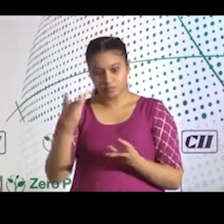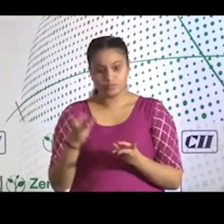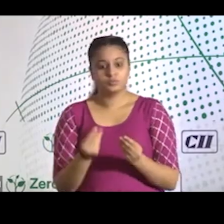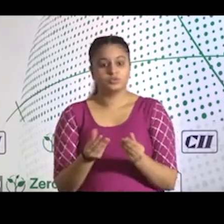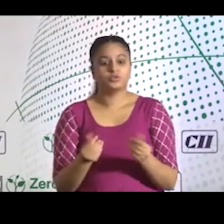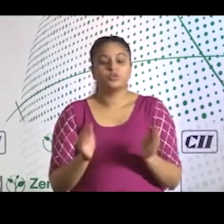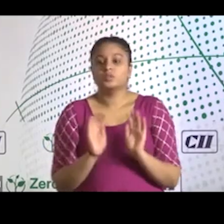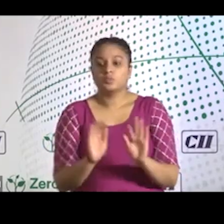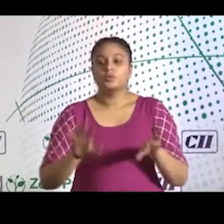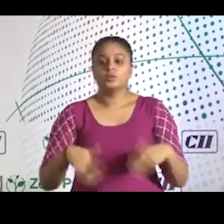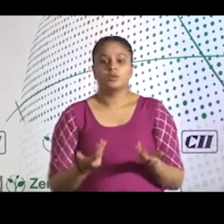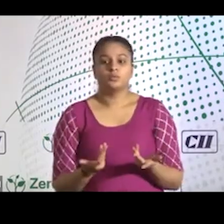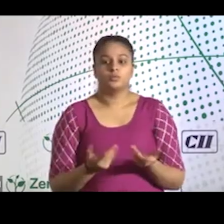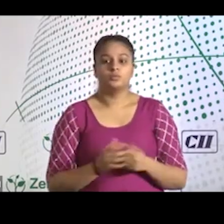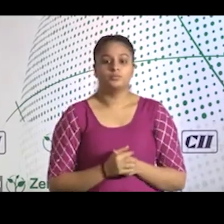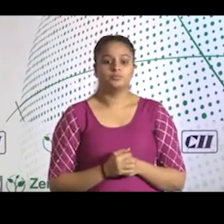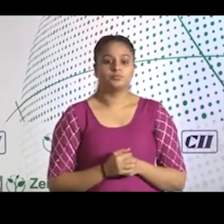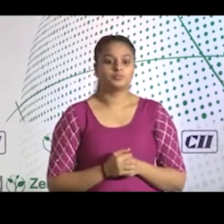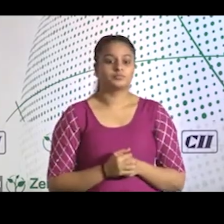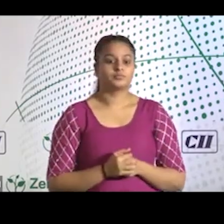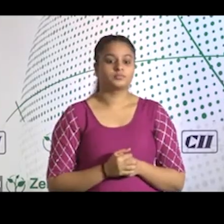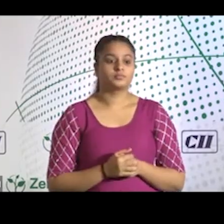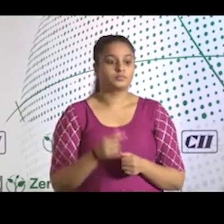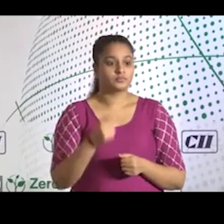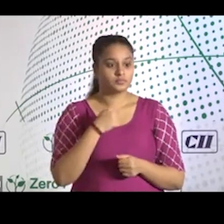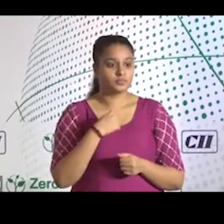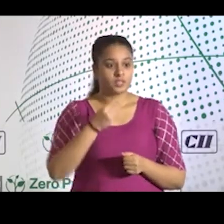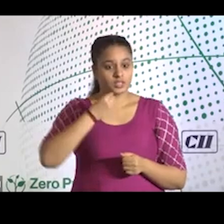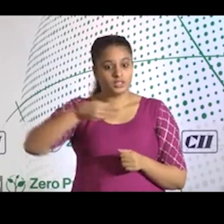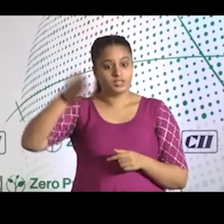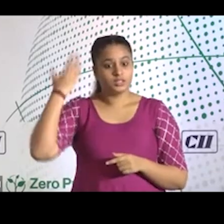And I think what the last ten years has shown